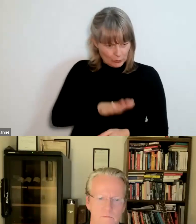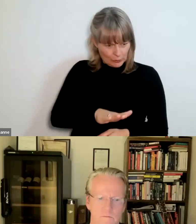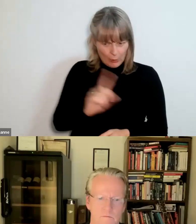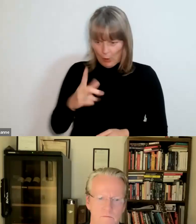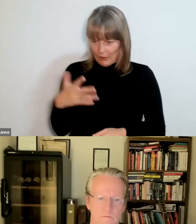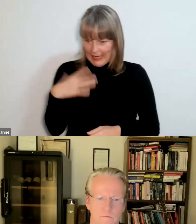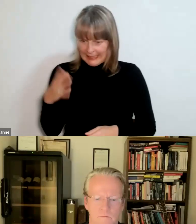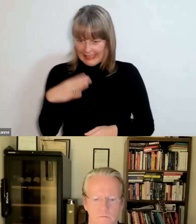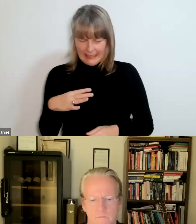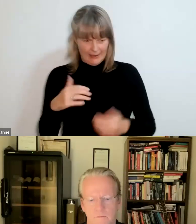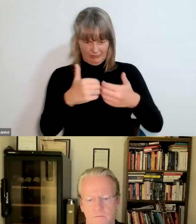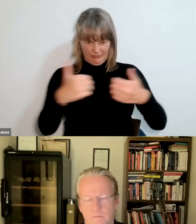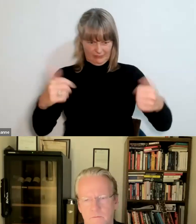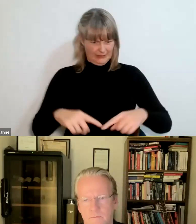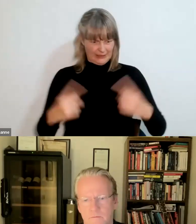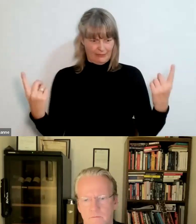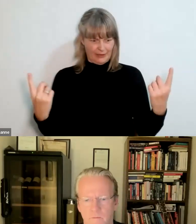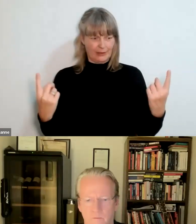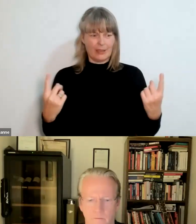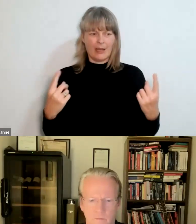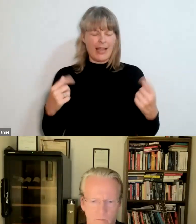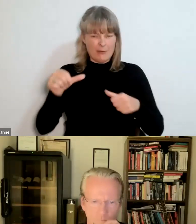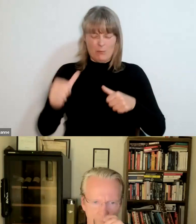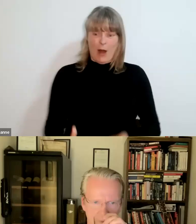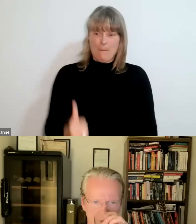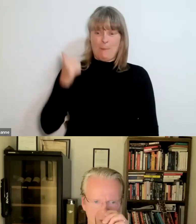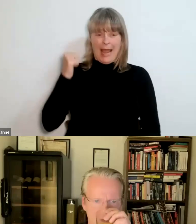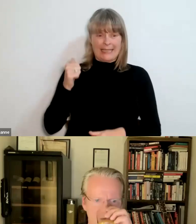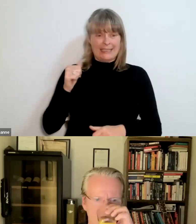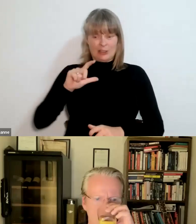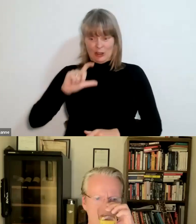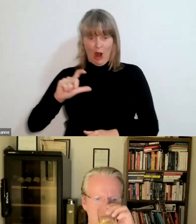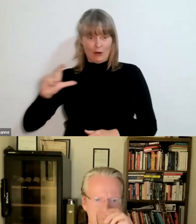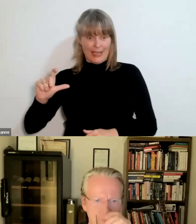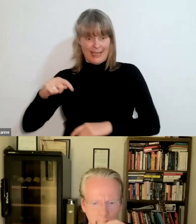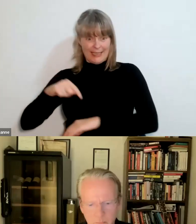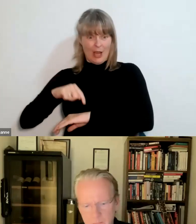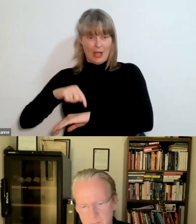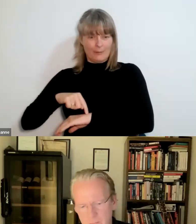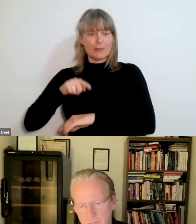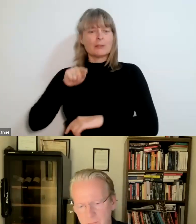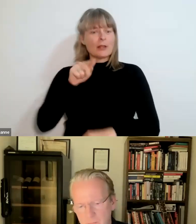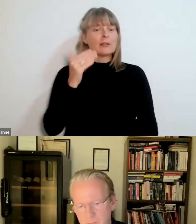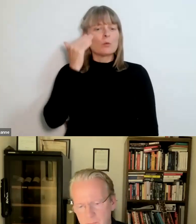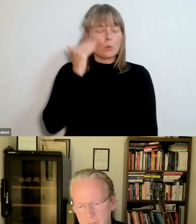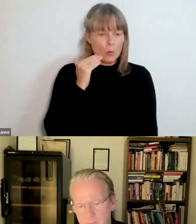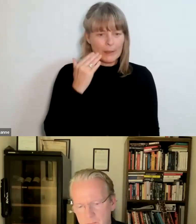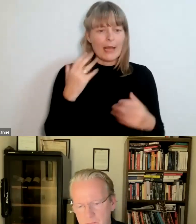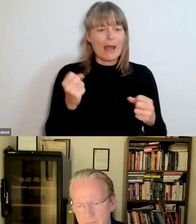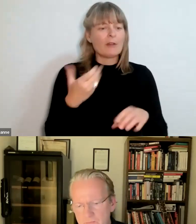and (unknown term) realised there was a kind of unnatural divide between what children really needed and what was being offered in